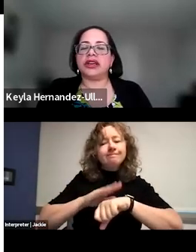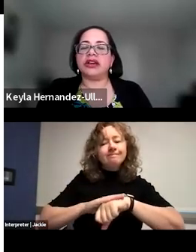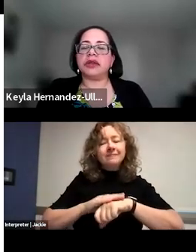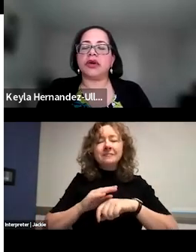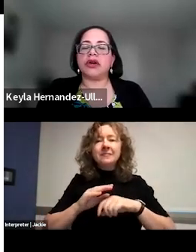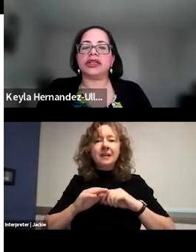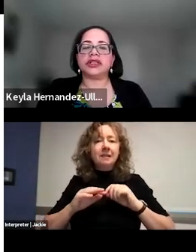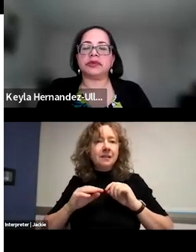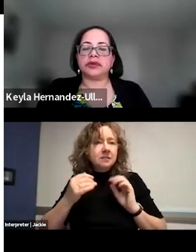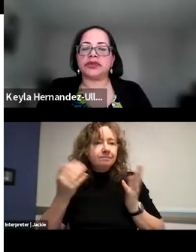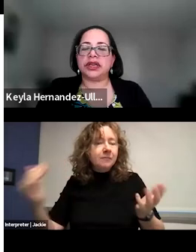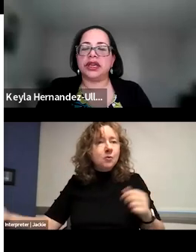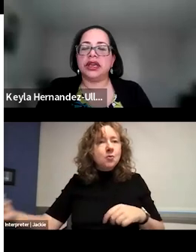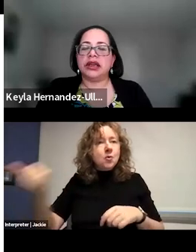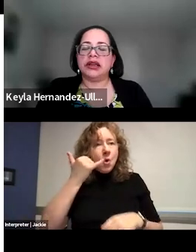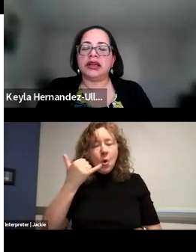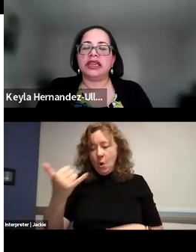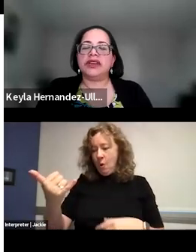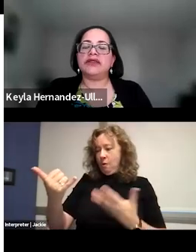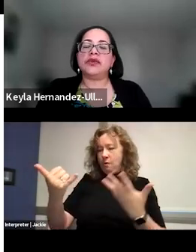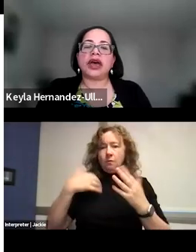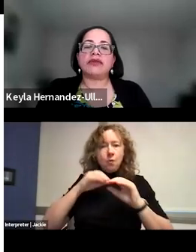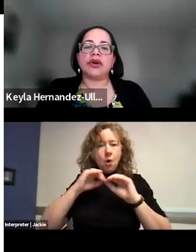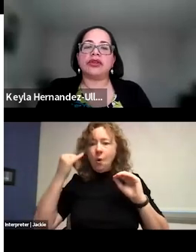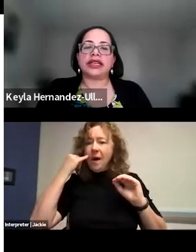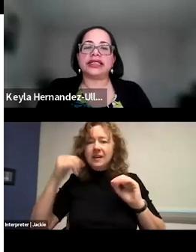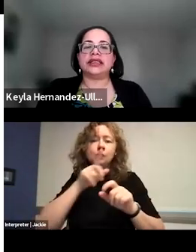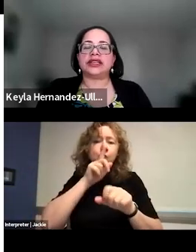Keyla Hernandez-Ulloa: You may not be able to tell right away if an incoming call is spoofed.